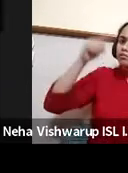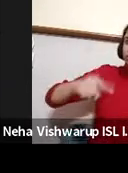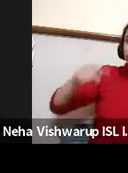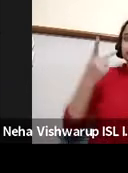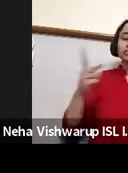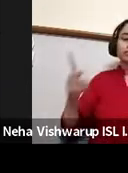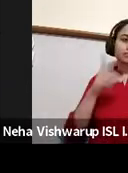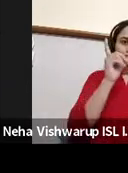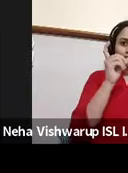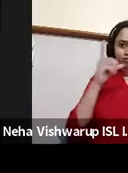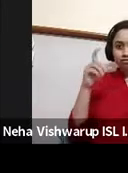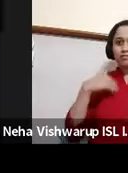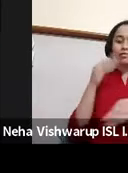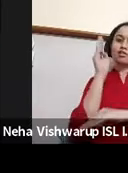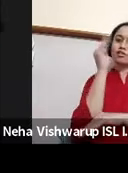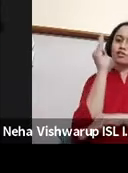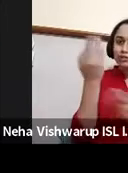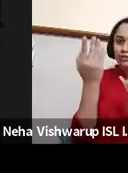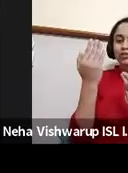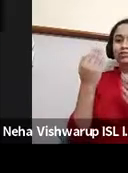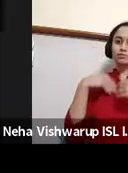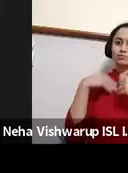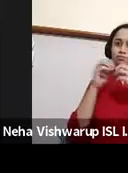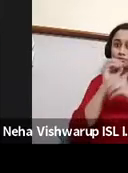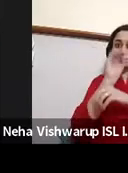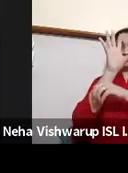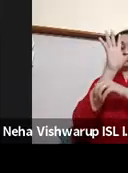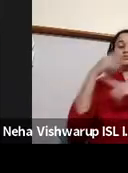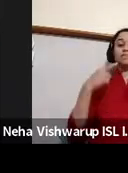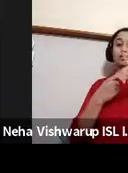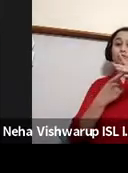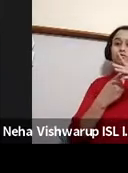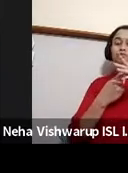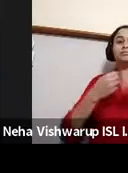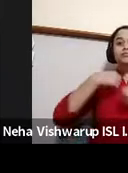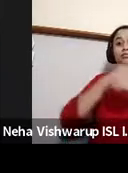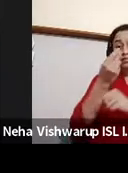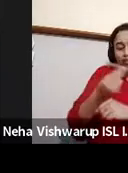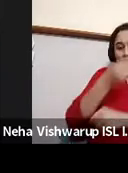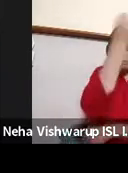from touching up the surface of the image to producing themed hand-drawn frames within which